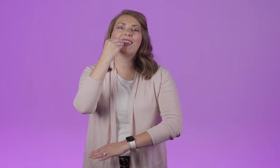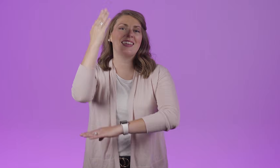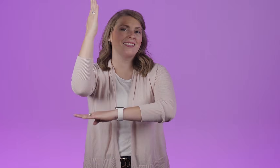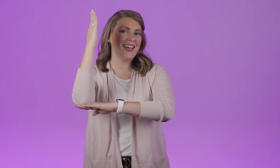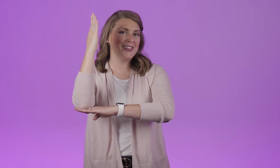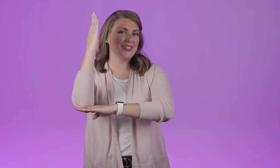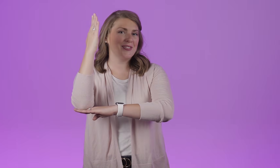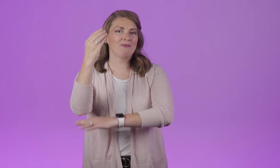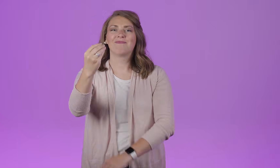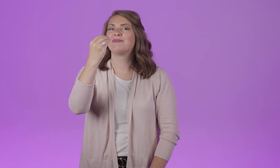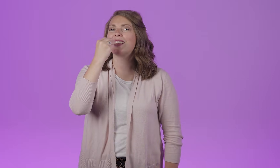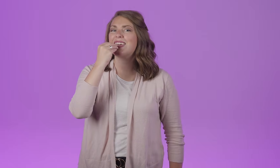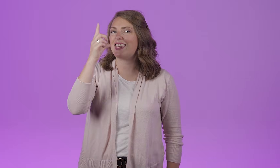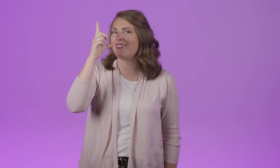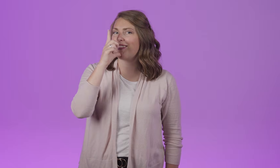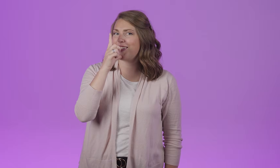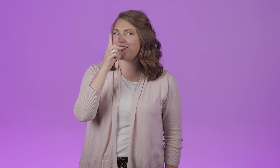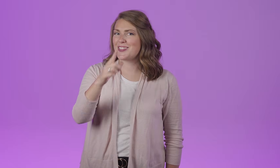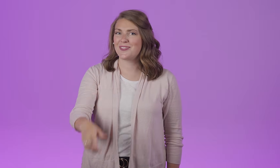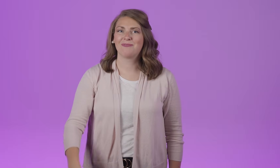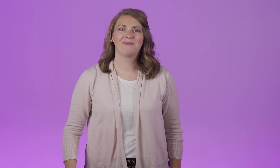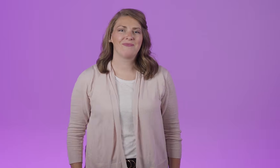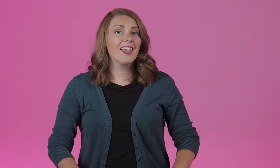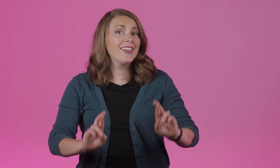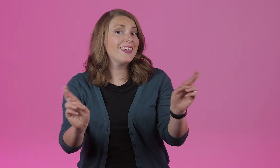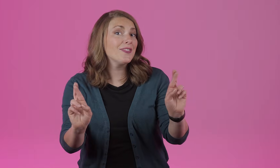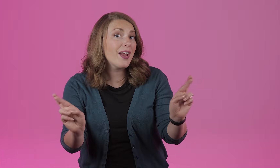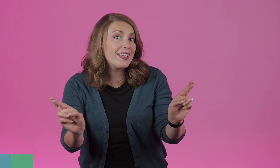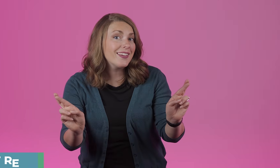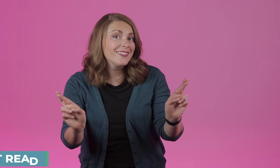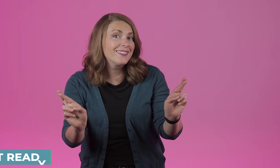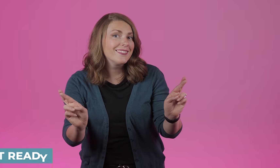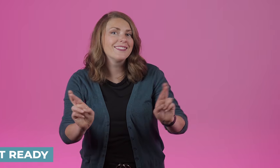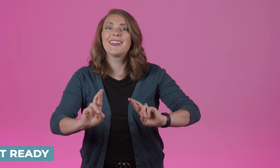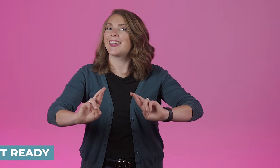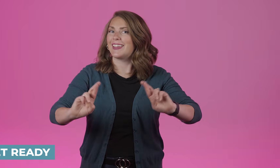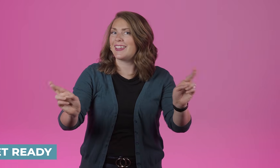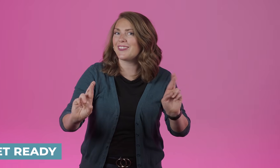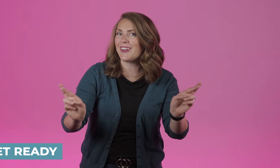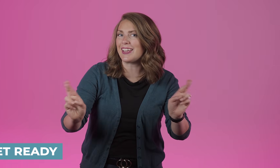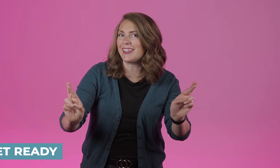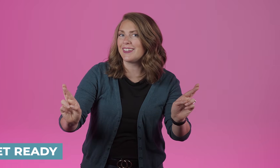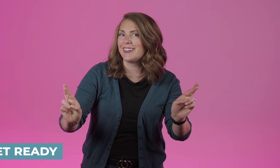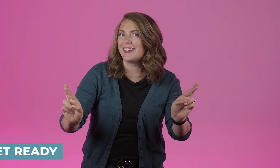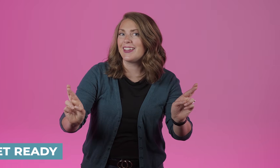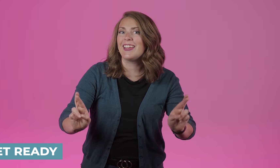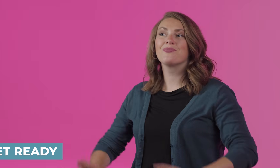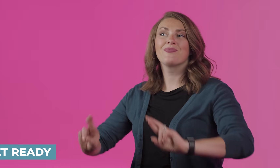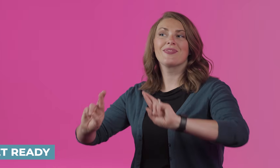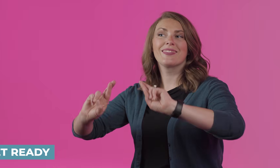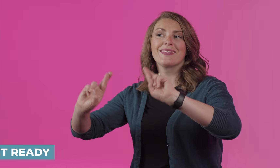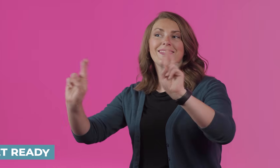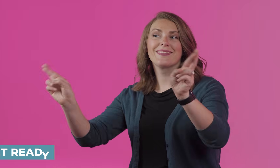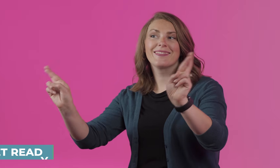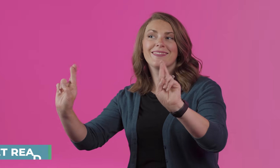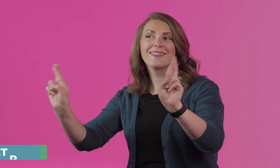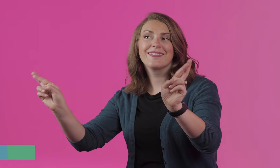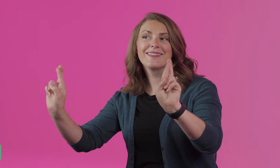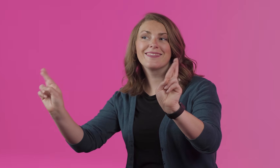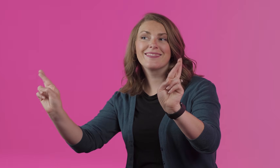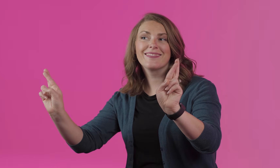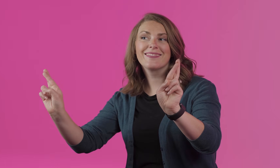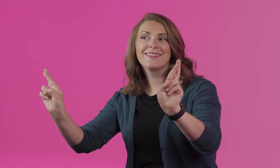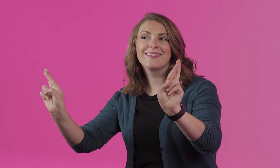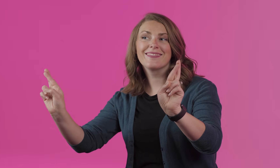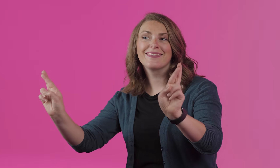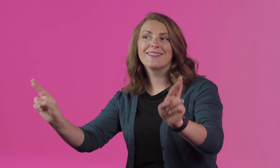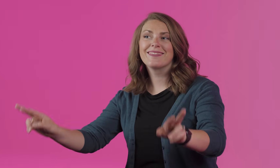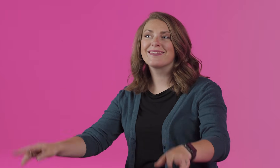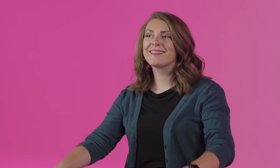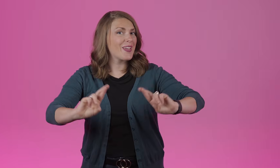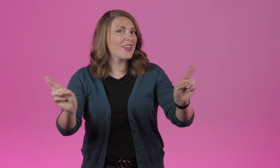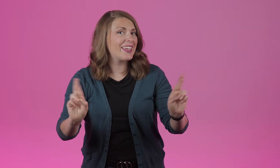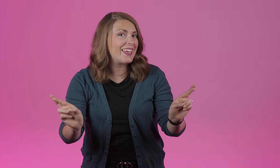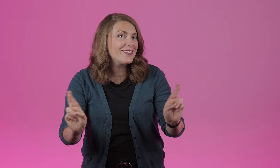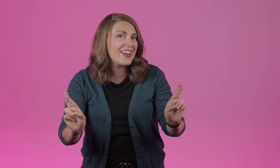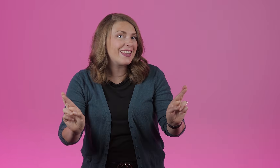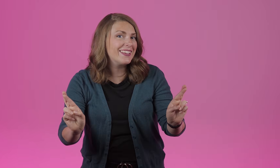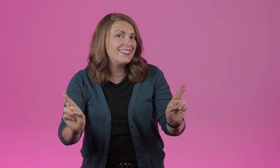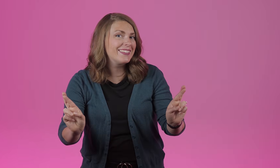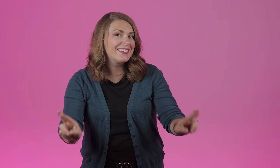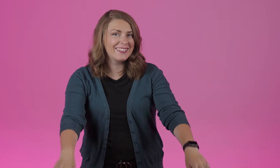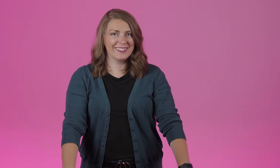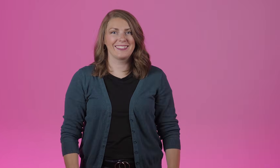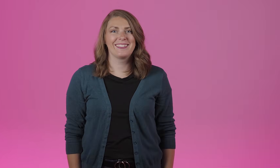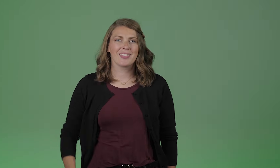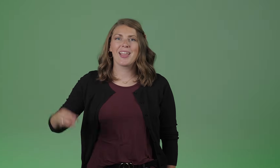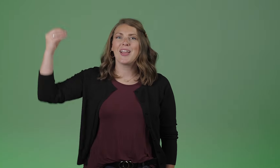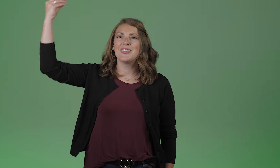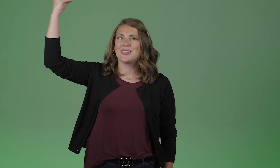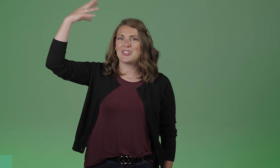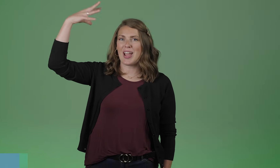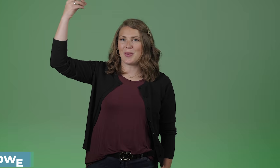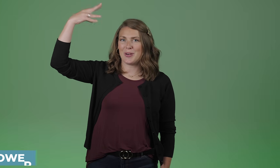'eat lunch, eat lunch.' 'Get ready, get ready,' it's 'R' hands shaking back and forth 'get ready.' 'Shower,